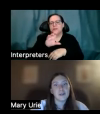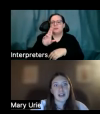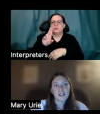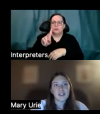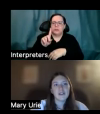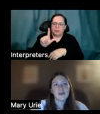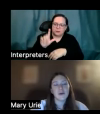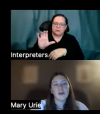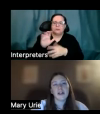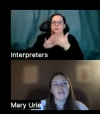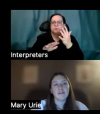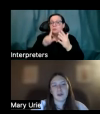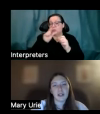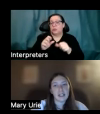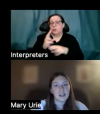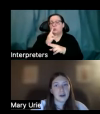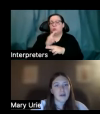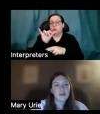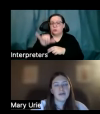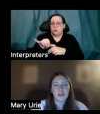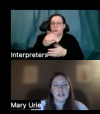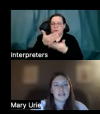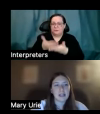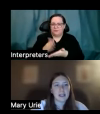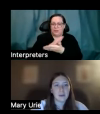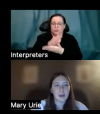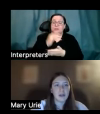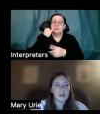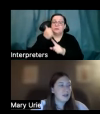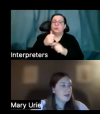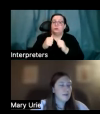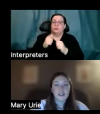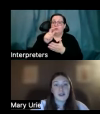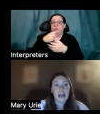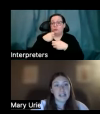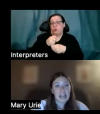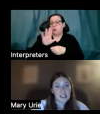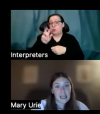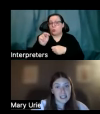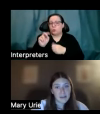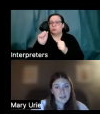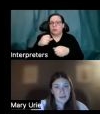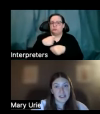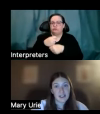those fact sheets, or if you've created your own, you can leave that as well. Make sure you have an action item, something that